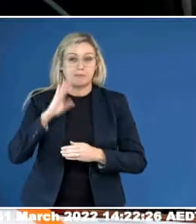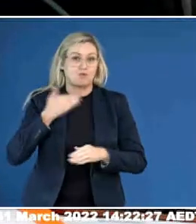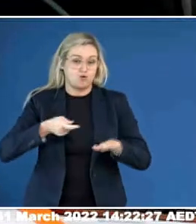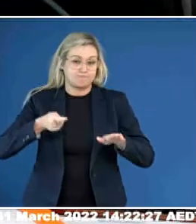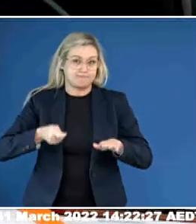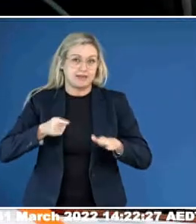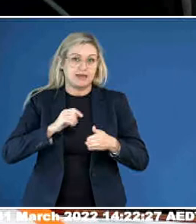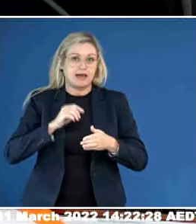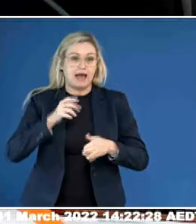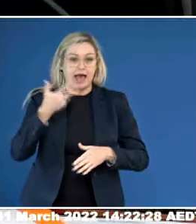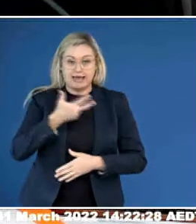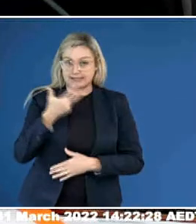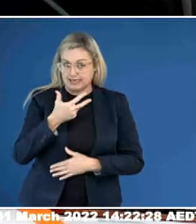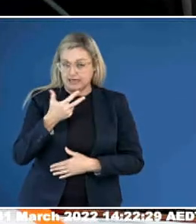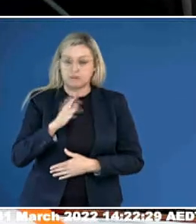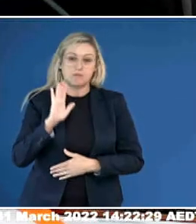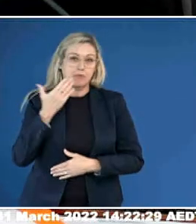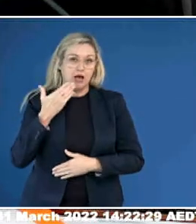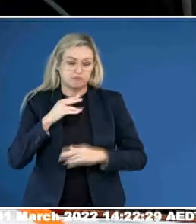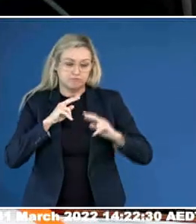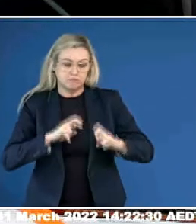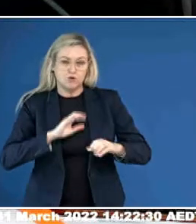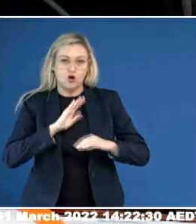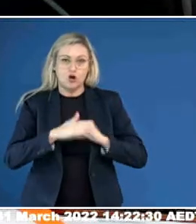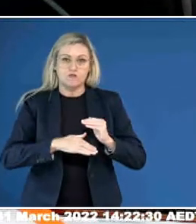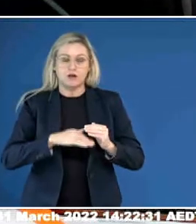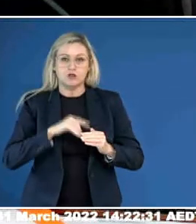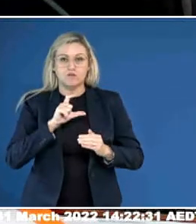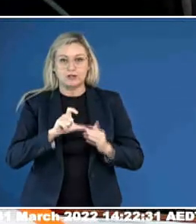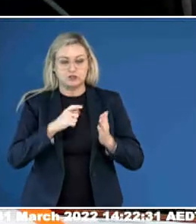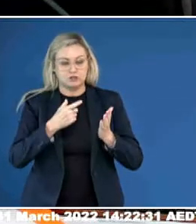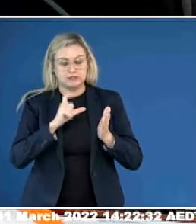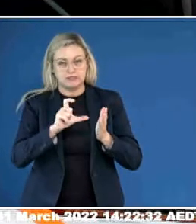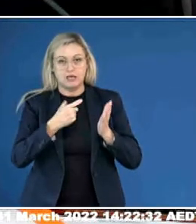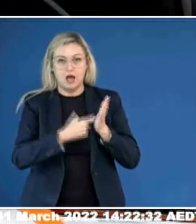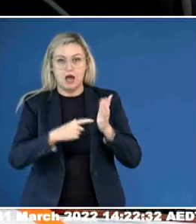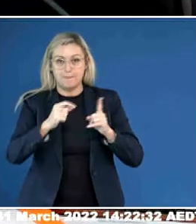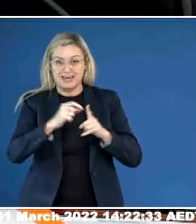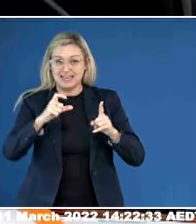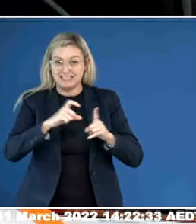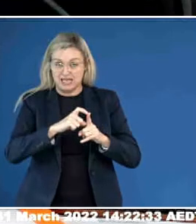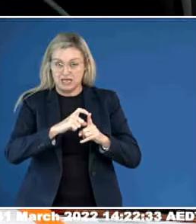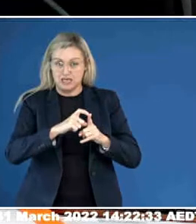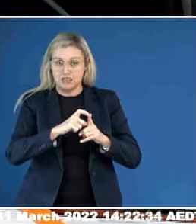to examine how the Convention on the Rights of Persons with Disabilities, the CRPD,